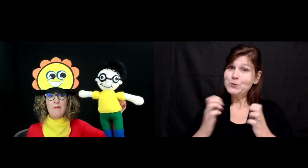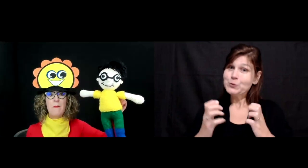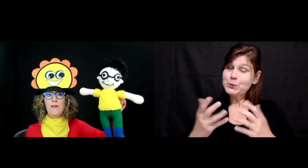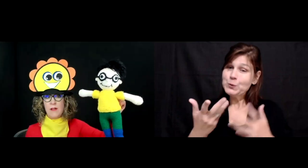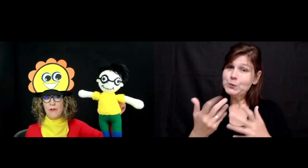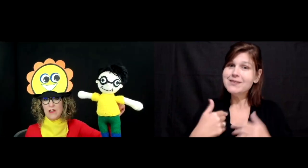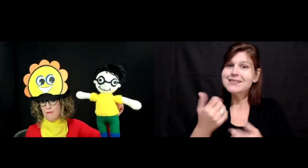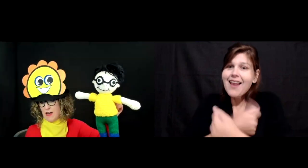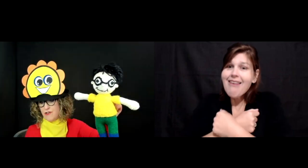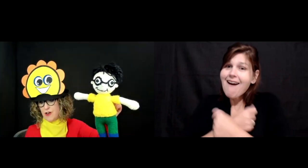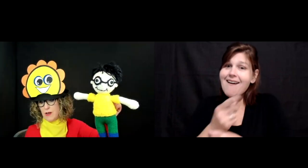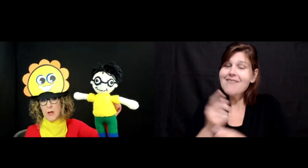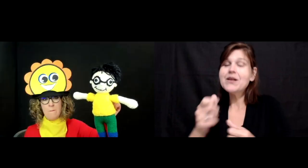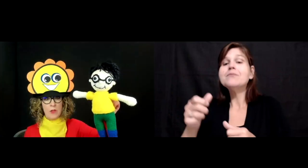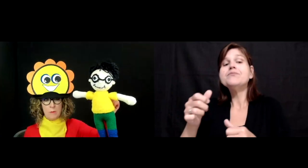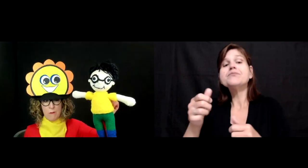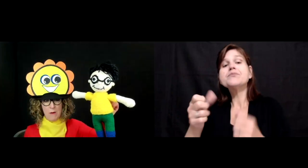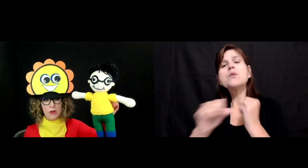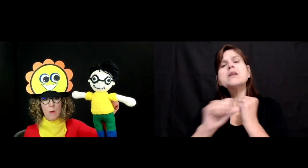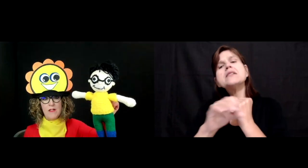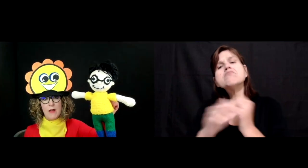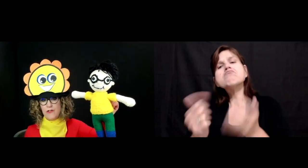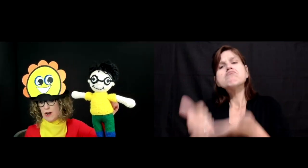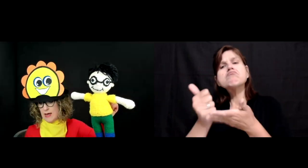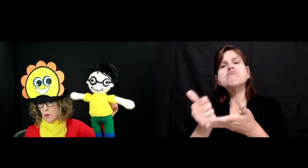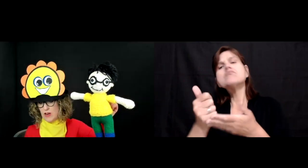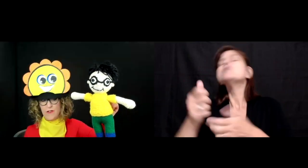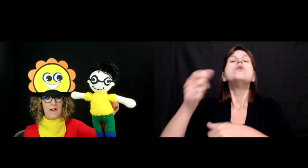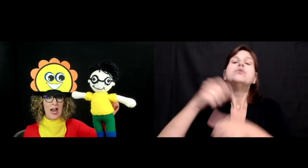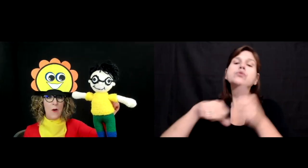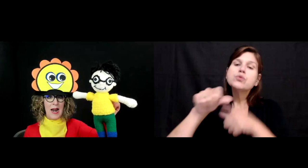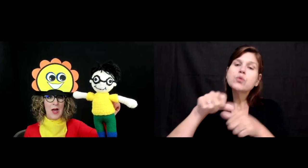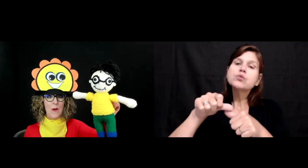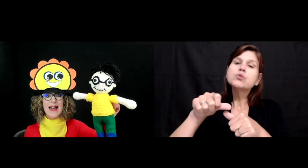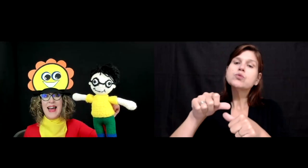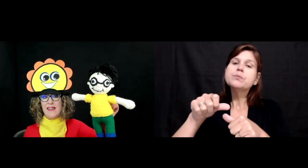It promotes social interaction, promotes common social language of "Hello, hello."